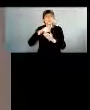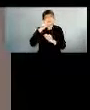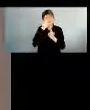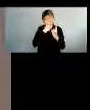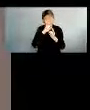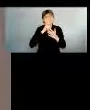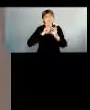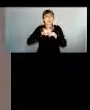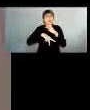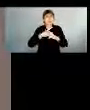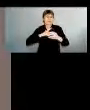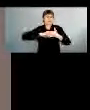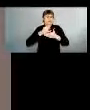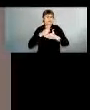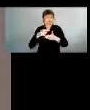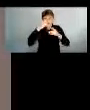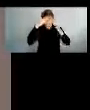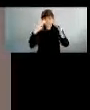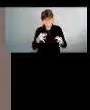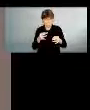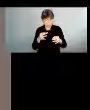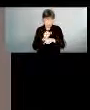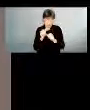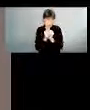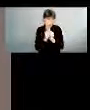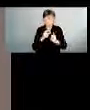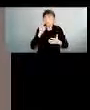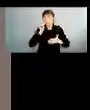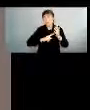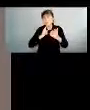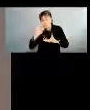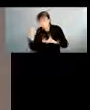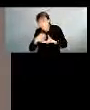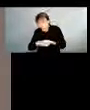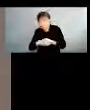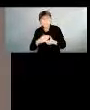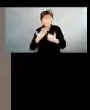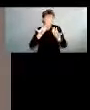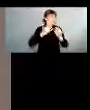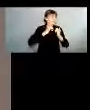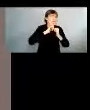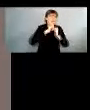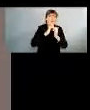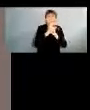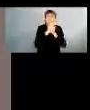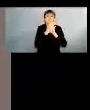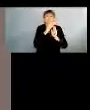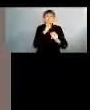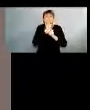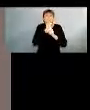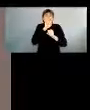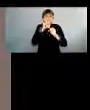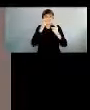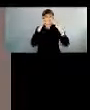with, when it might occur, who will be involved and how it will be realized.